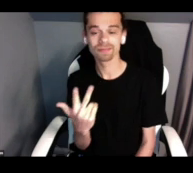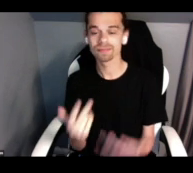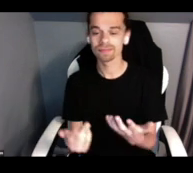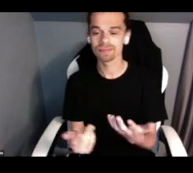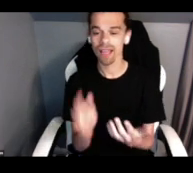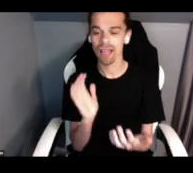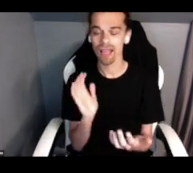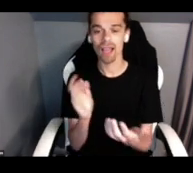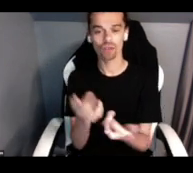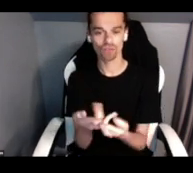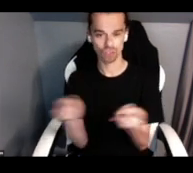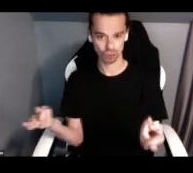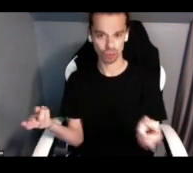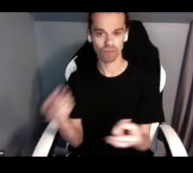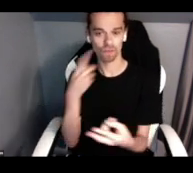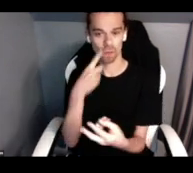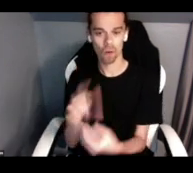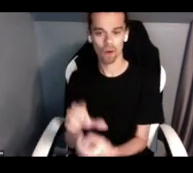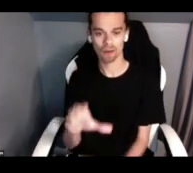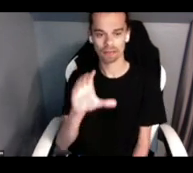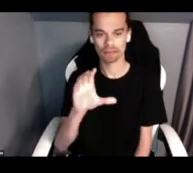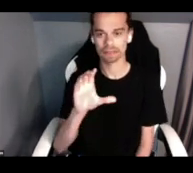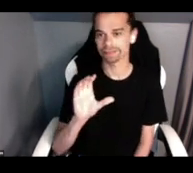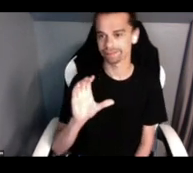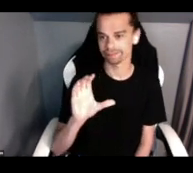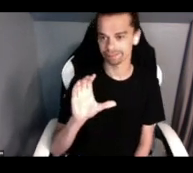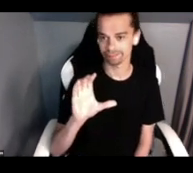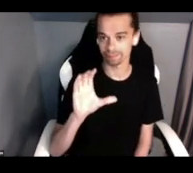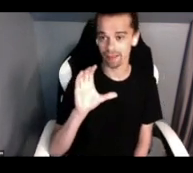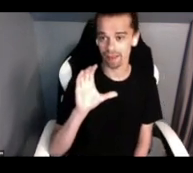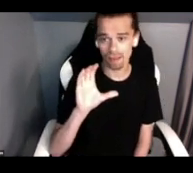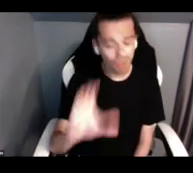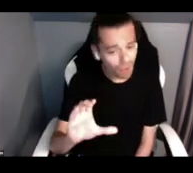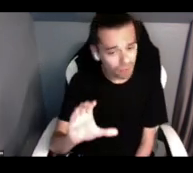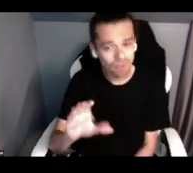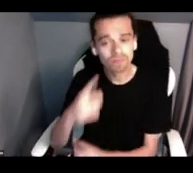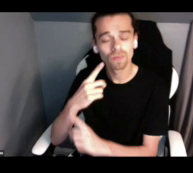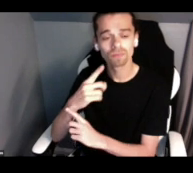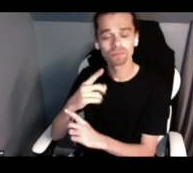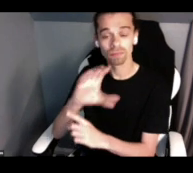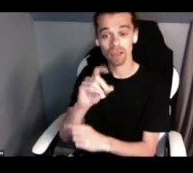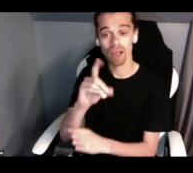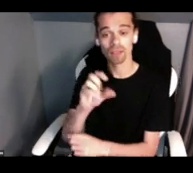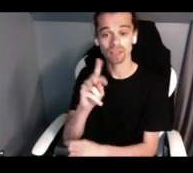the conduct of disability and rehabilitation research in the community living and participation